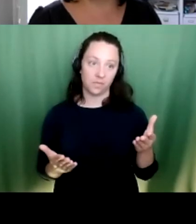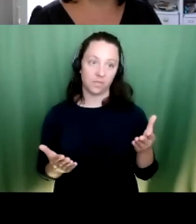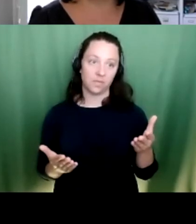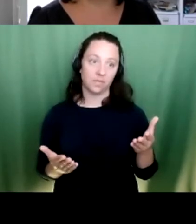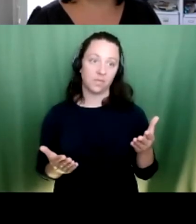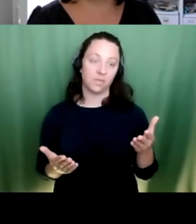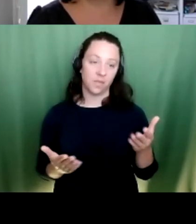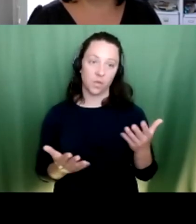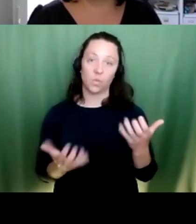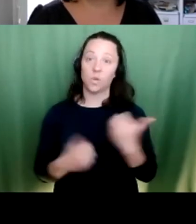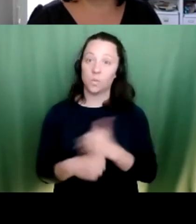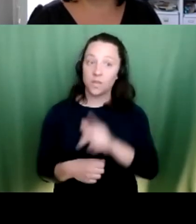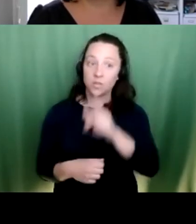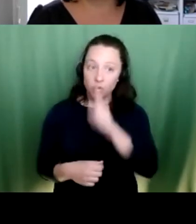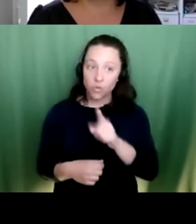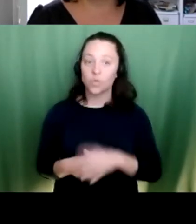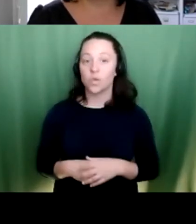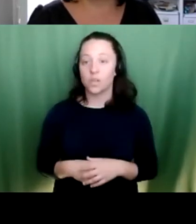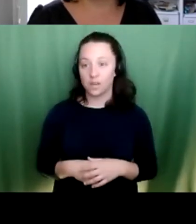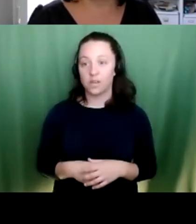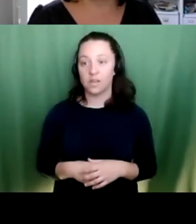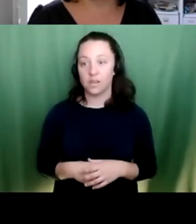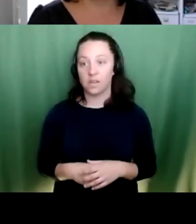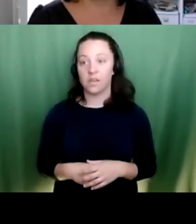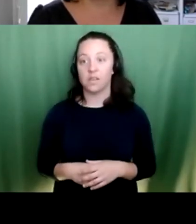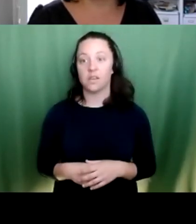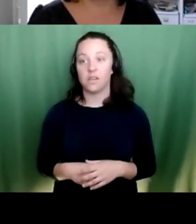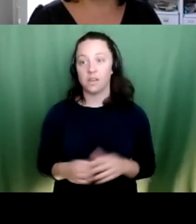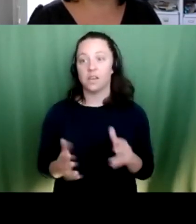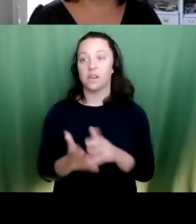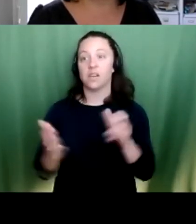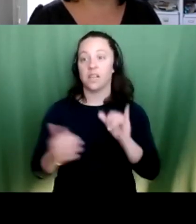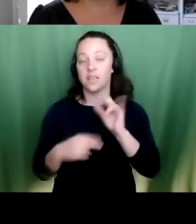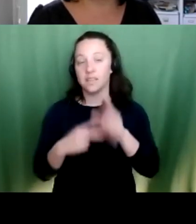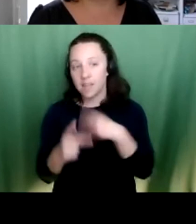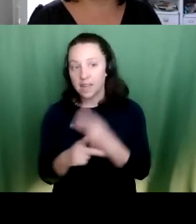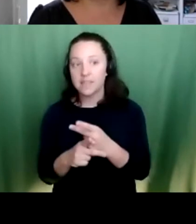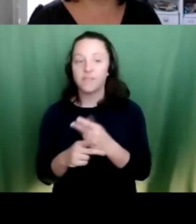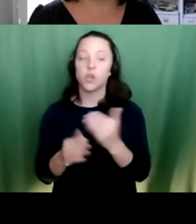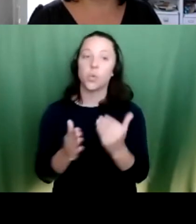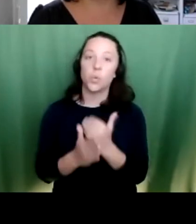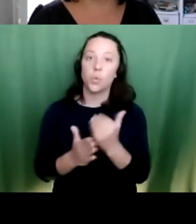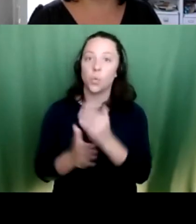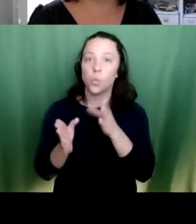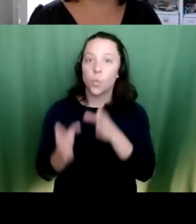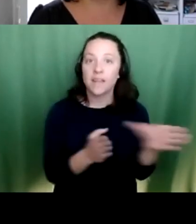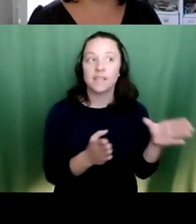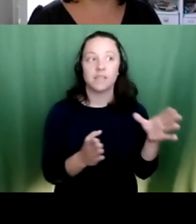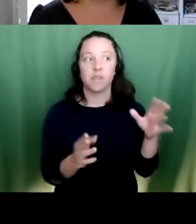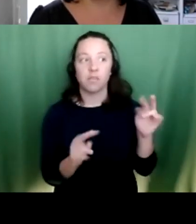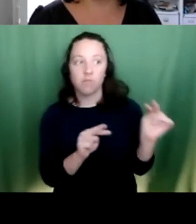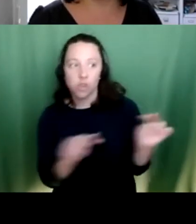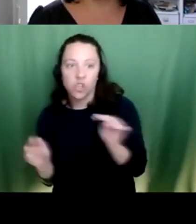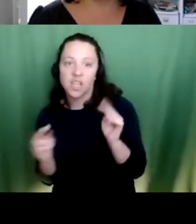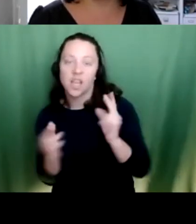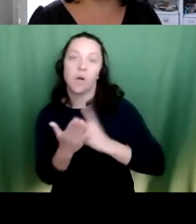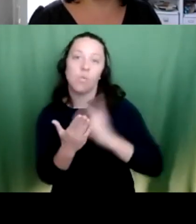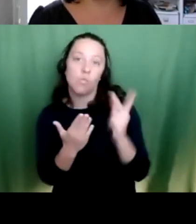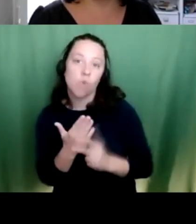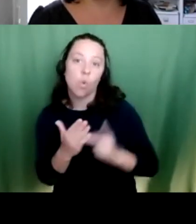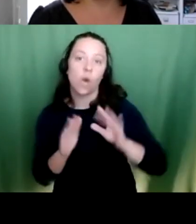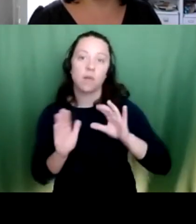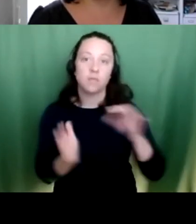is part of a lot of these kinds of new ways of looking at programs is how we are involving them